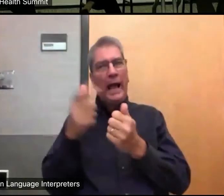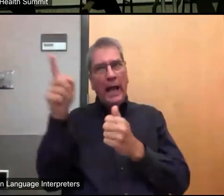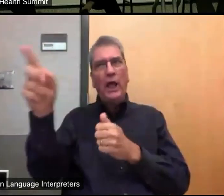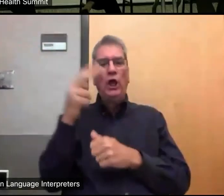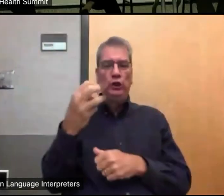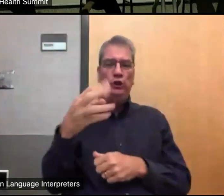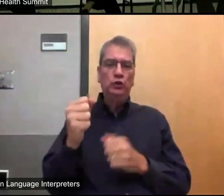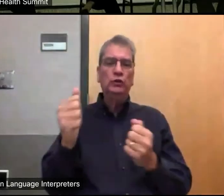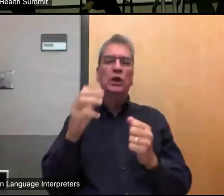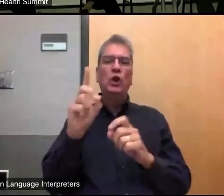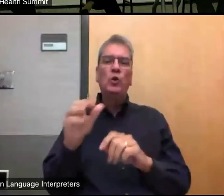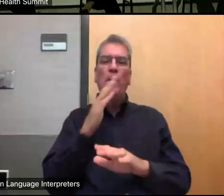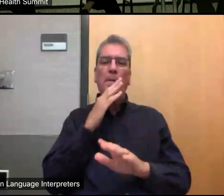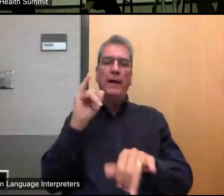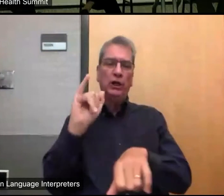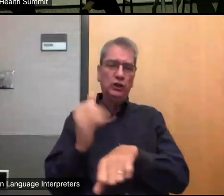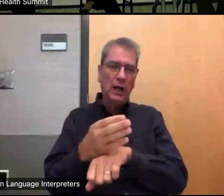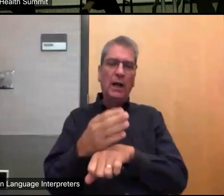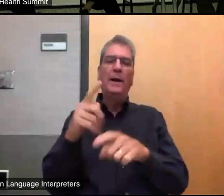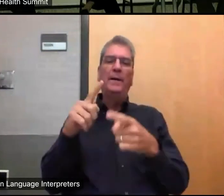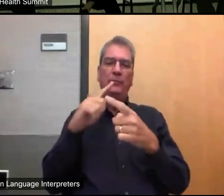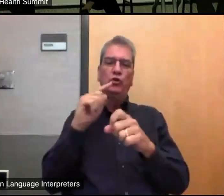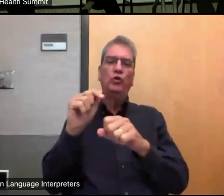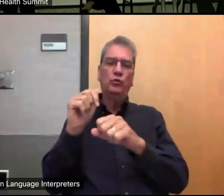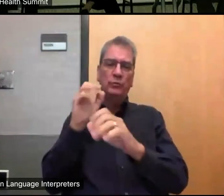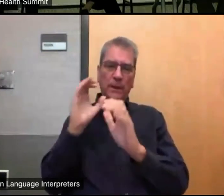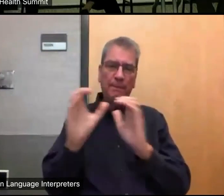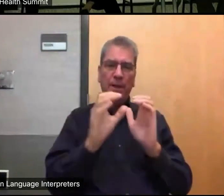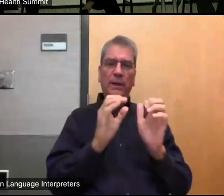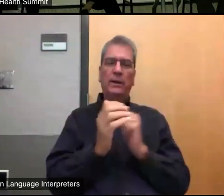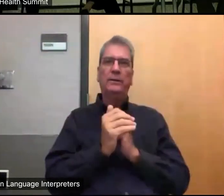and kind of be conscious that misinformation environment and the work that they're doing